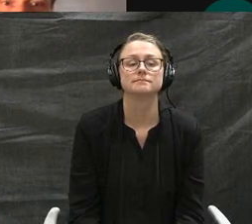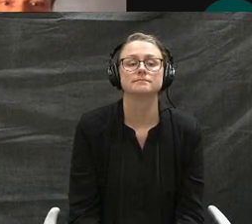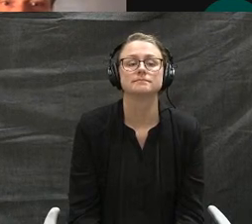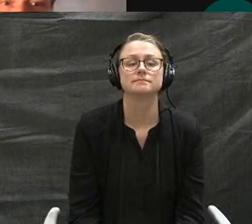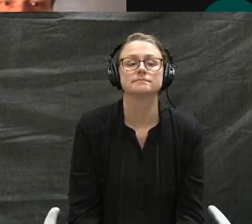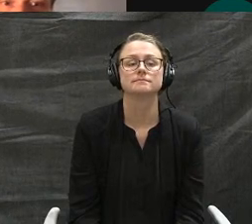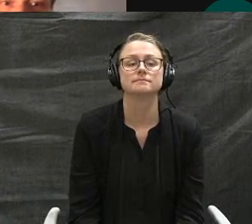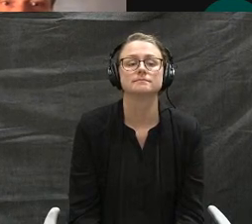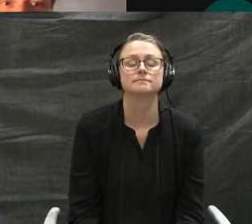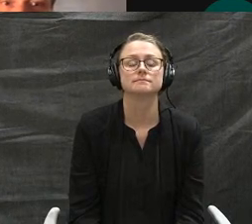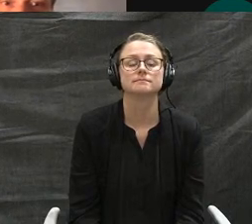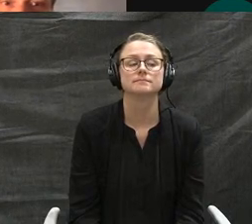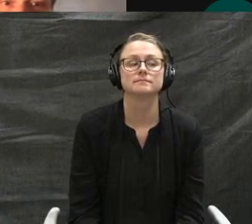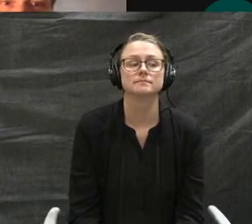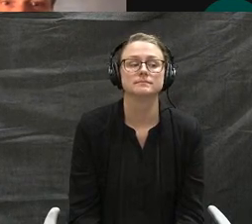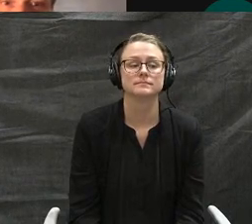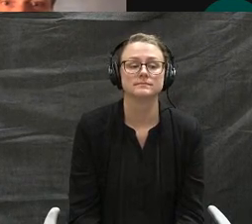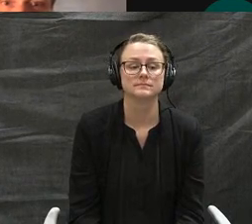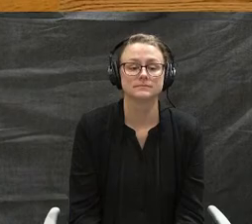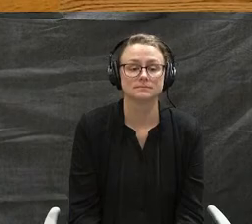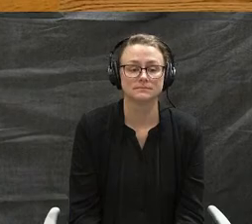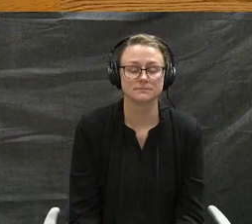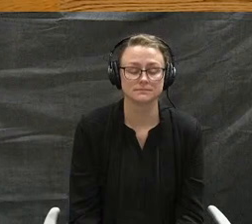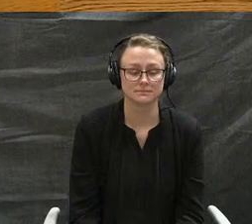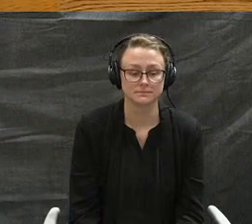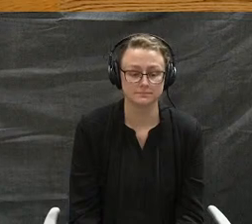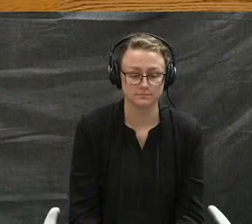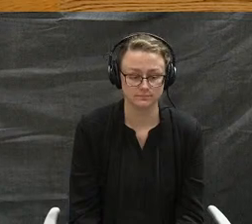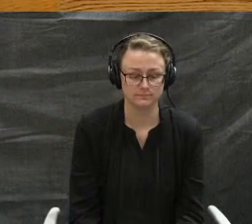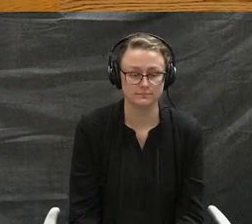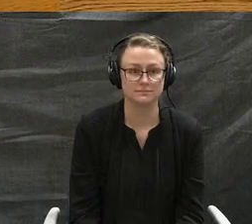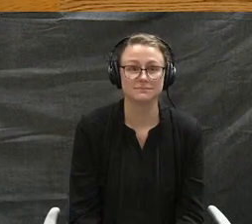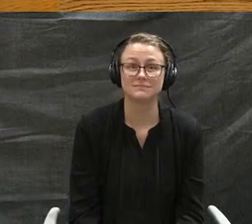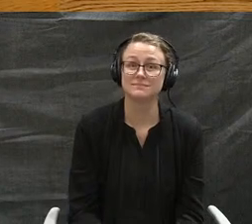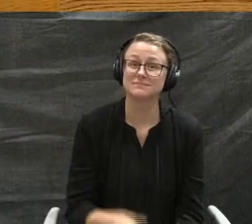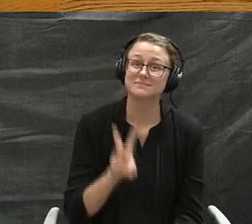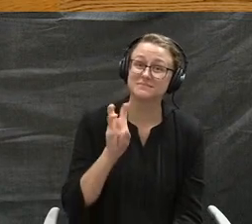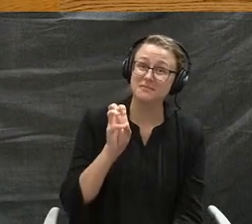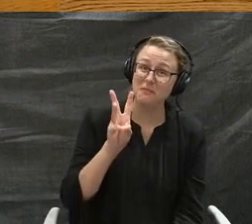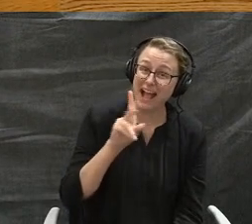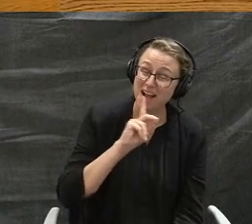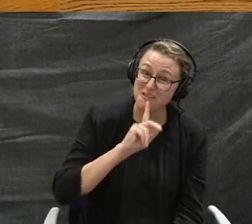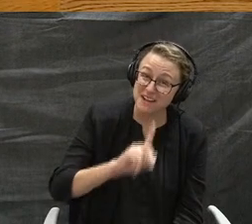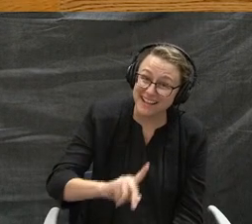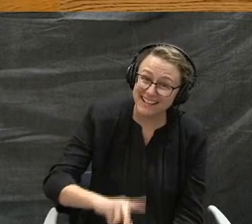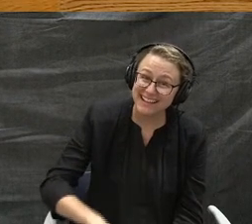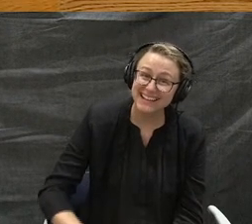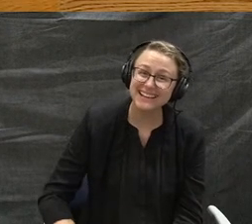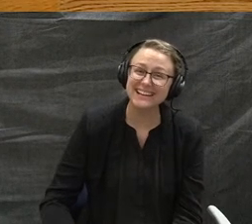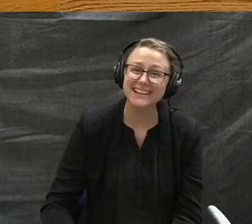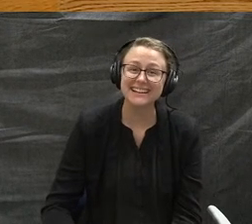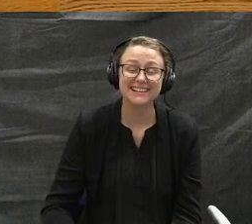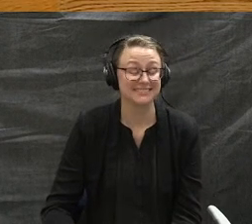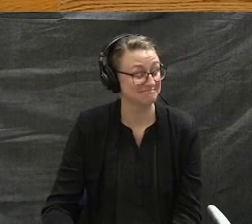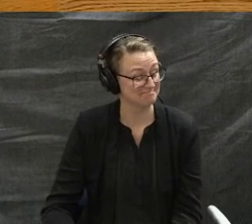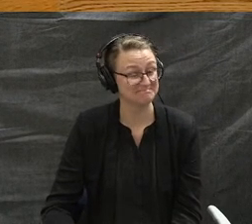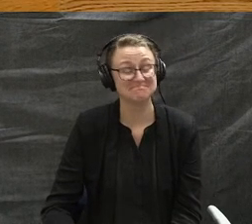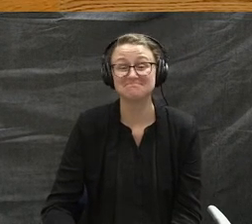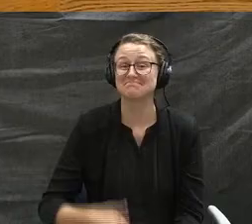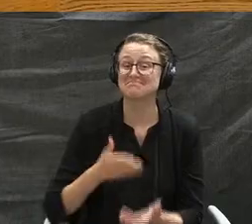Say it isn't so really. Alright, Oh Christine, go for it. I cannot